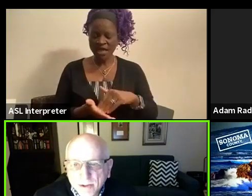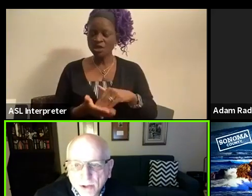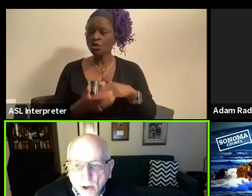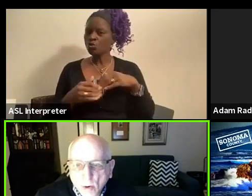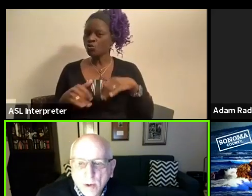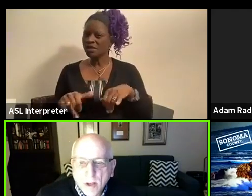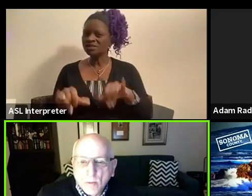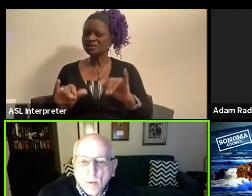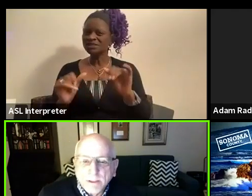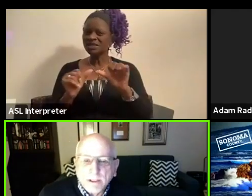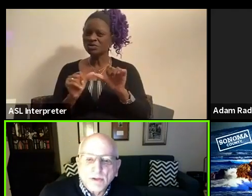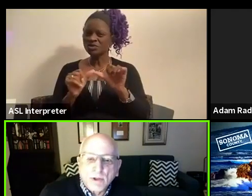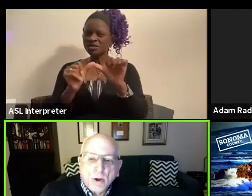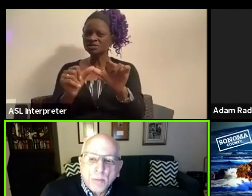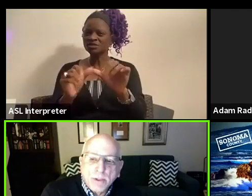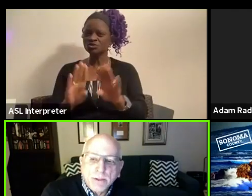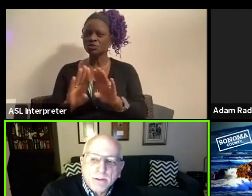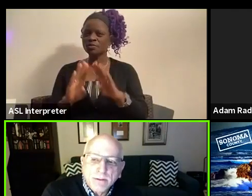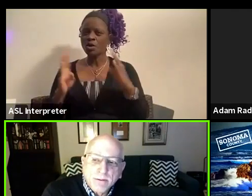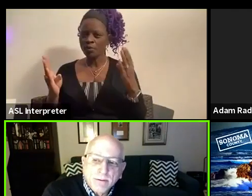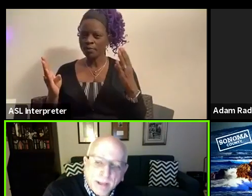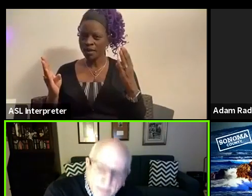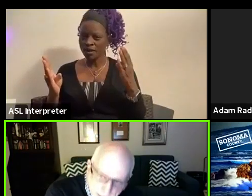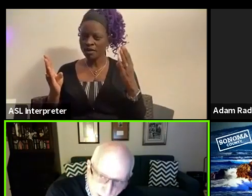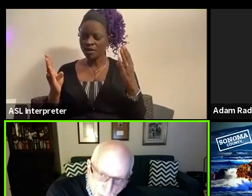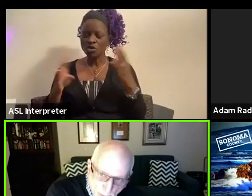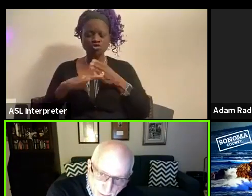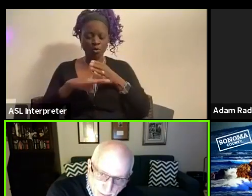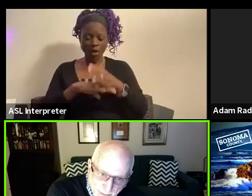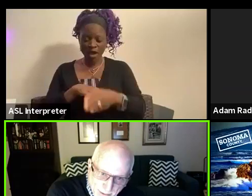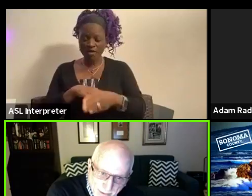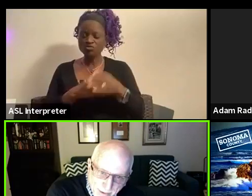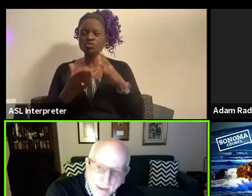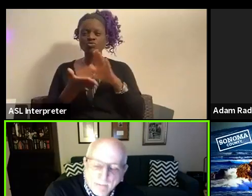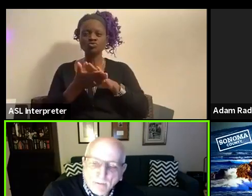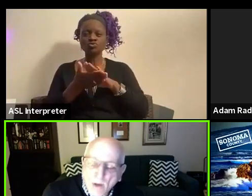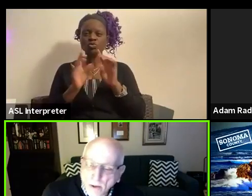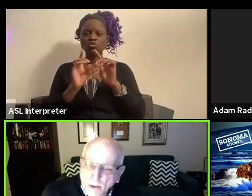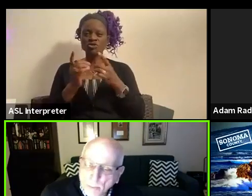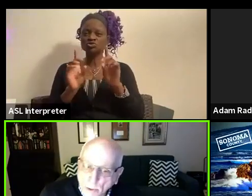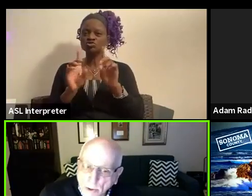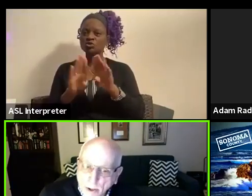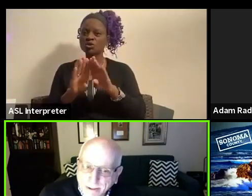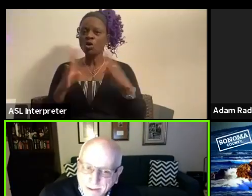So once the district opens, they can stay open. They have to follow the protocols as